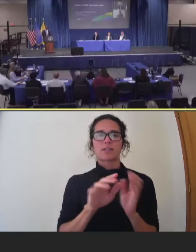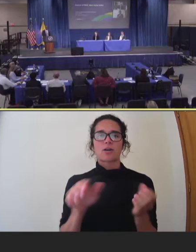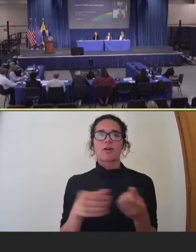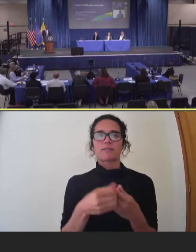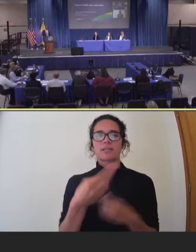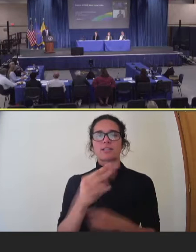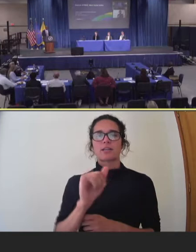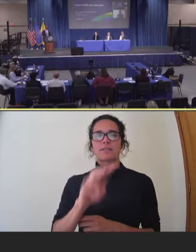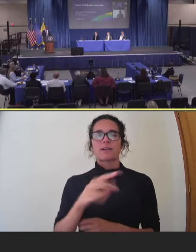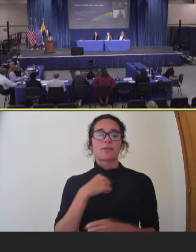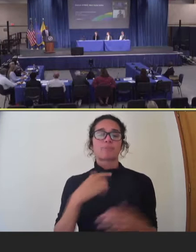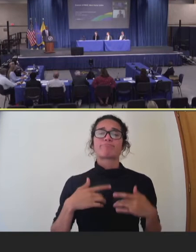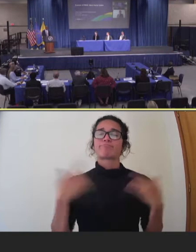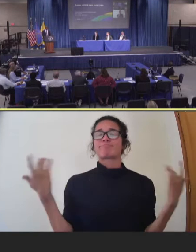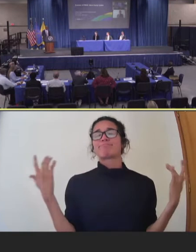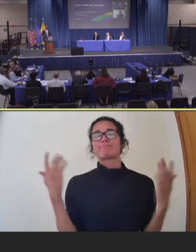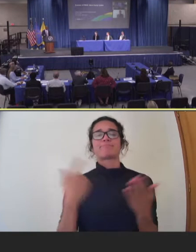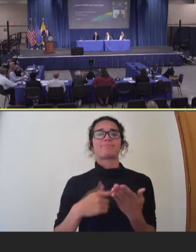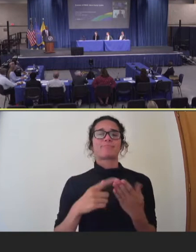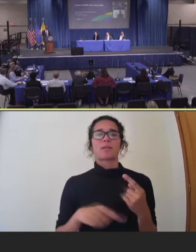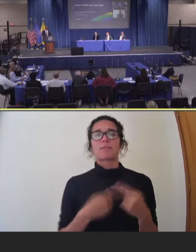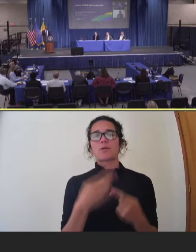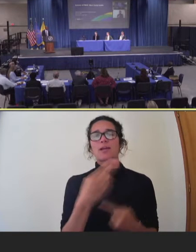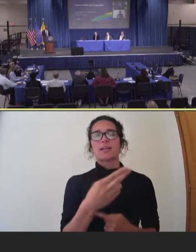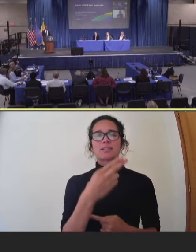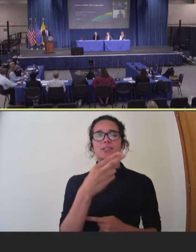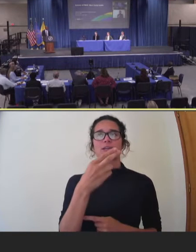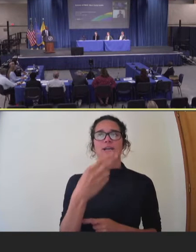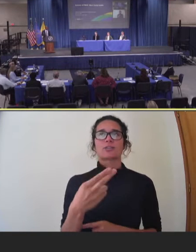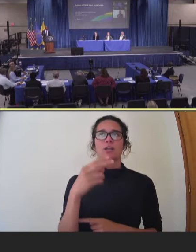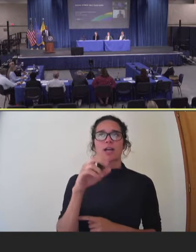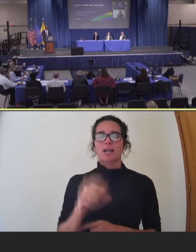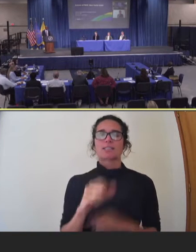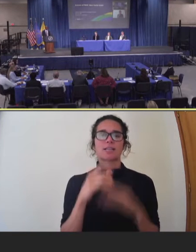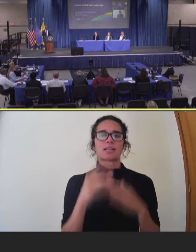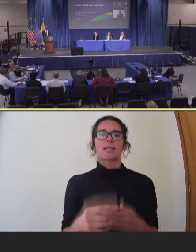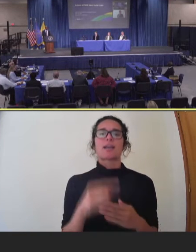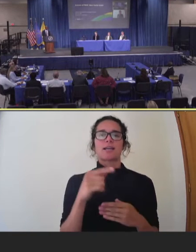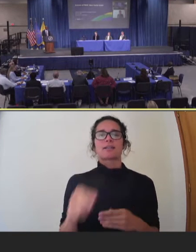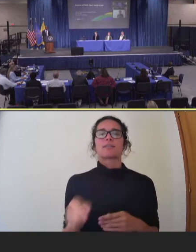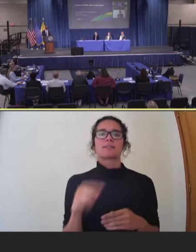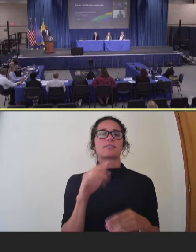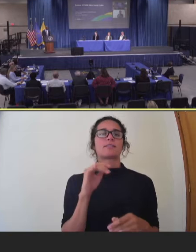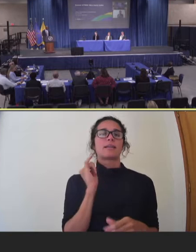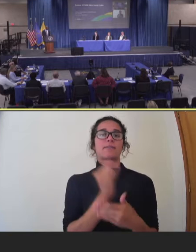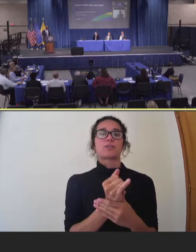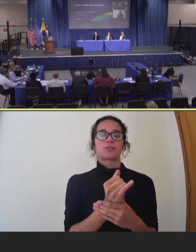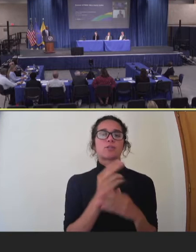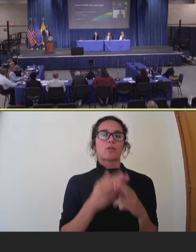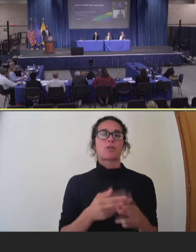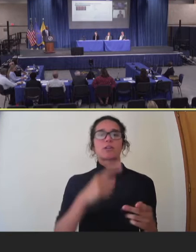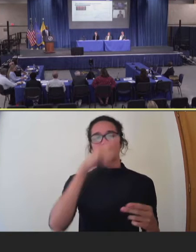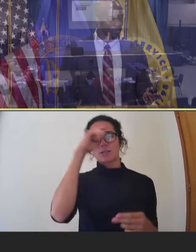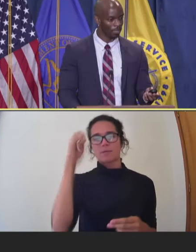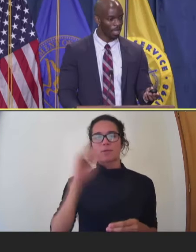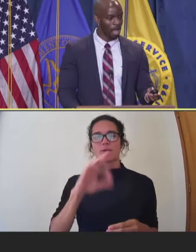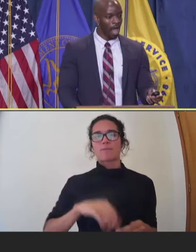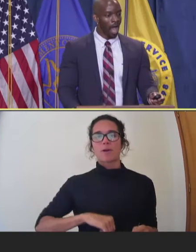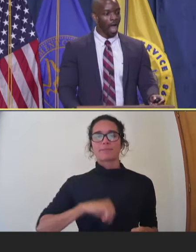about our HHS led mpox equity intervention or initiative that we call Summer of Pride.